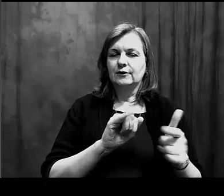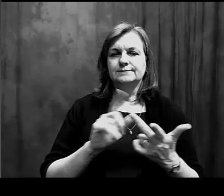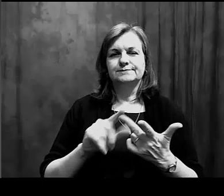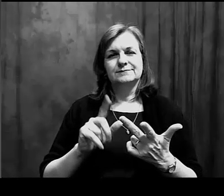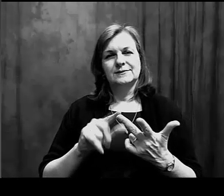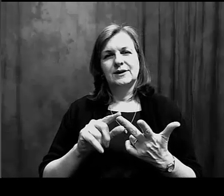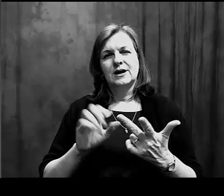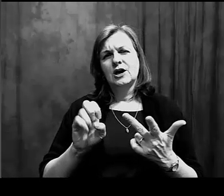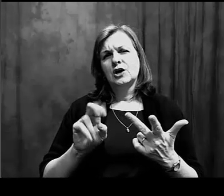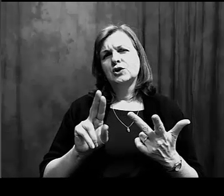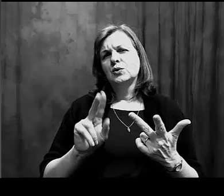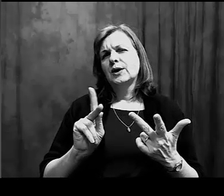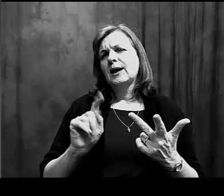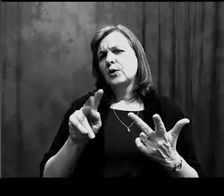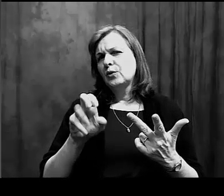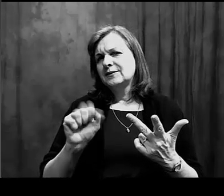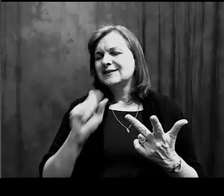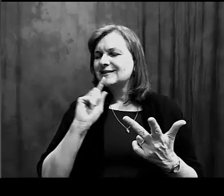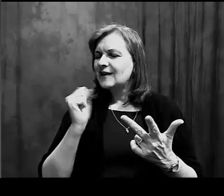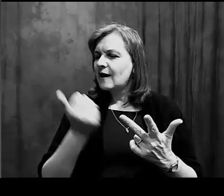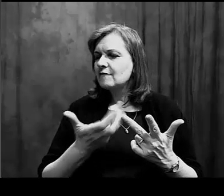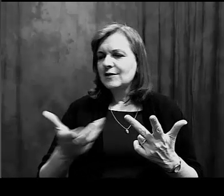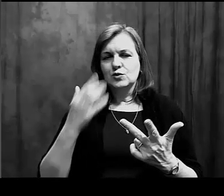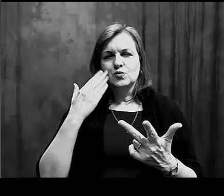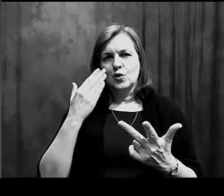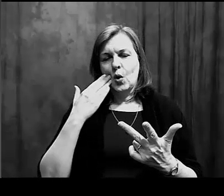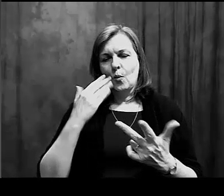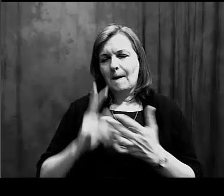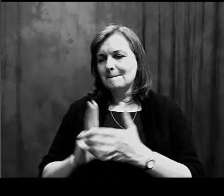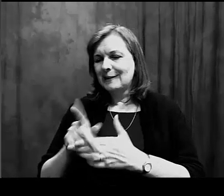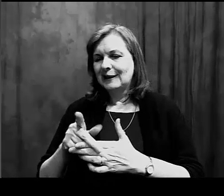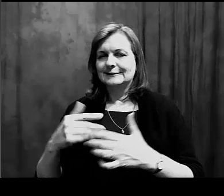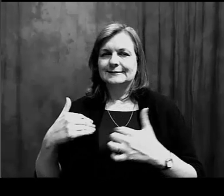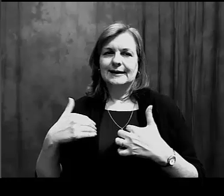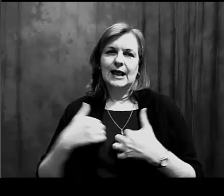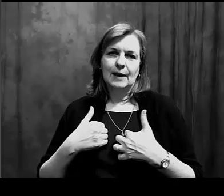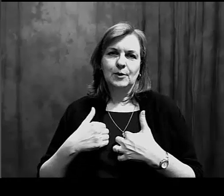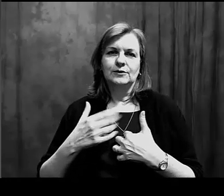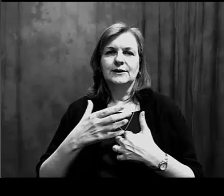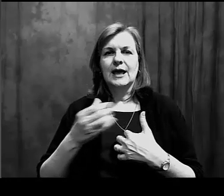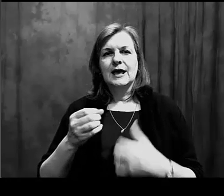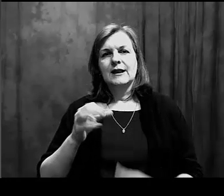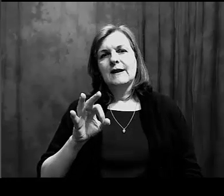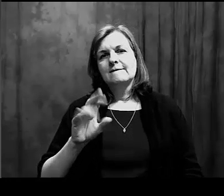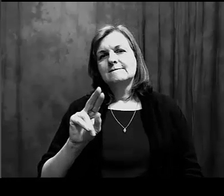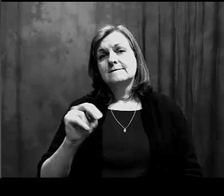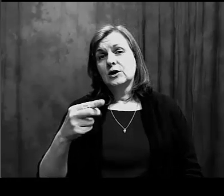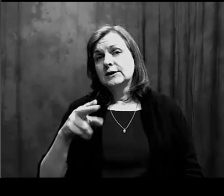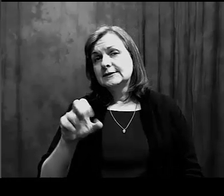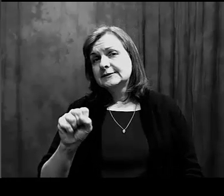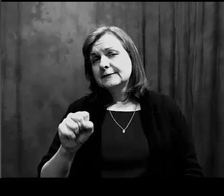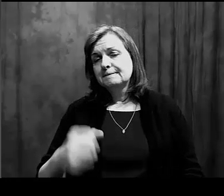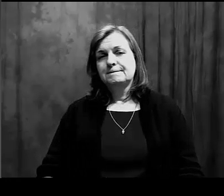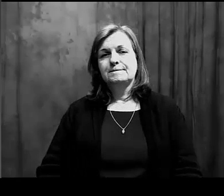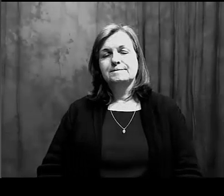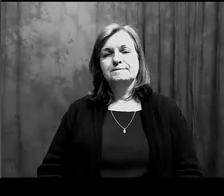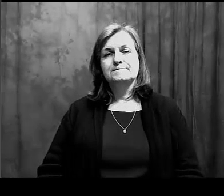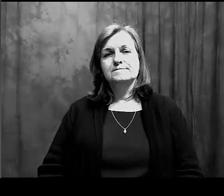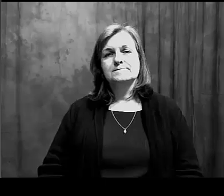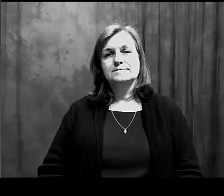everything that you'll probably most familiar with from plants and animals and fungus and so on